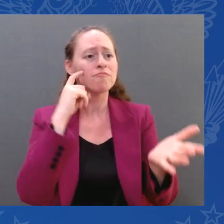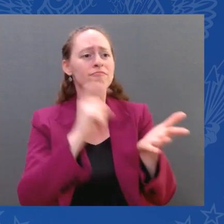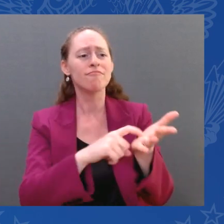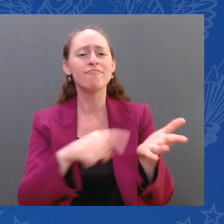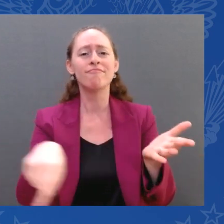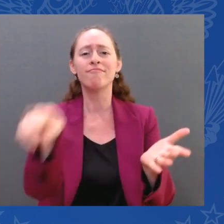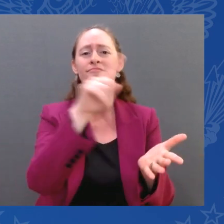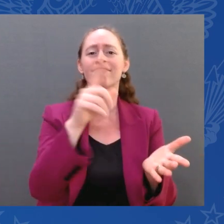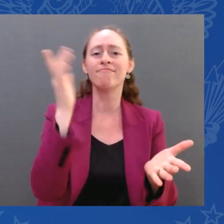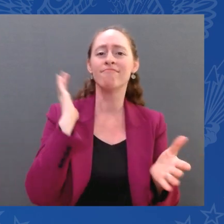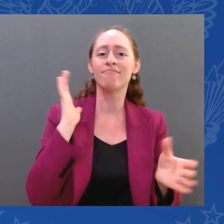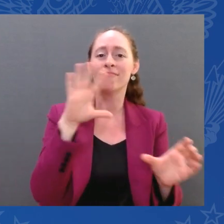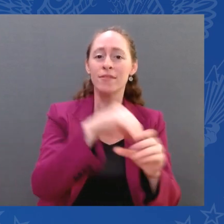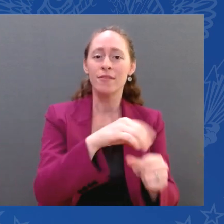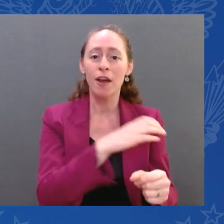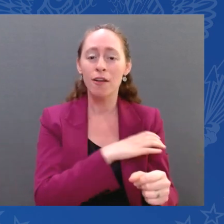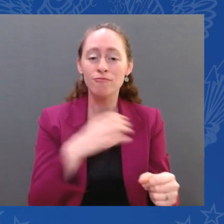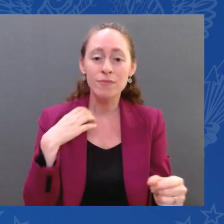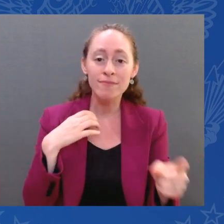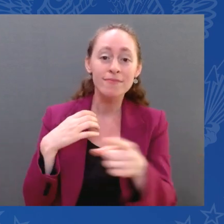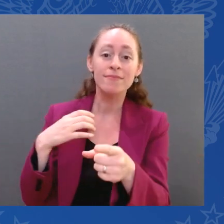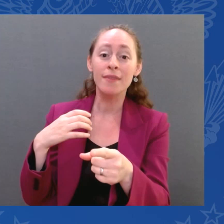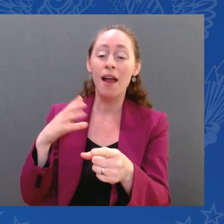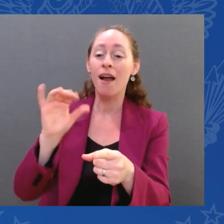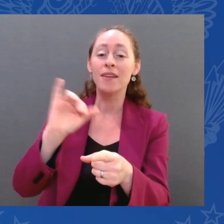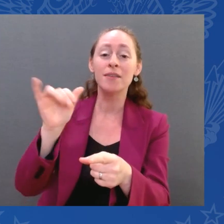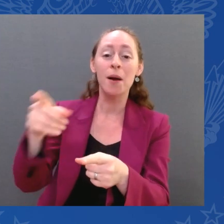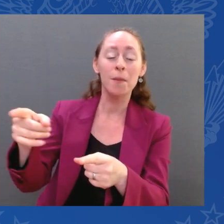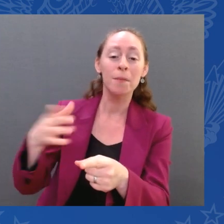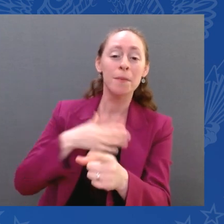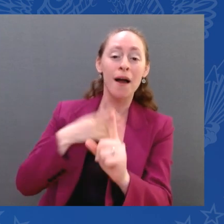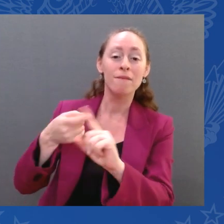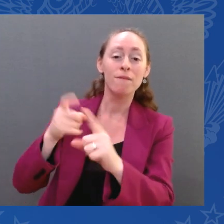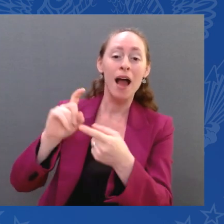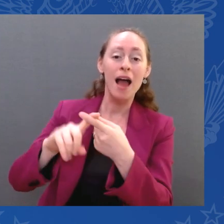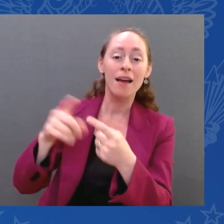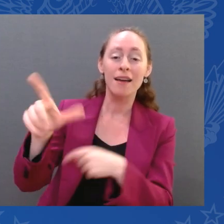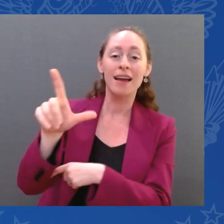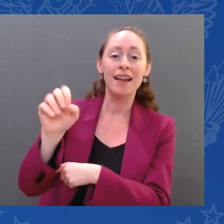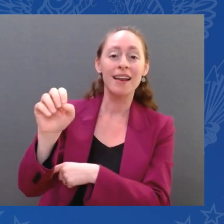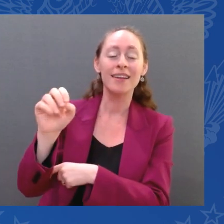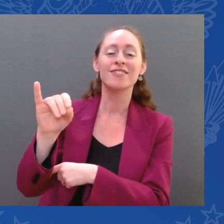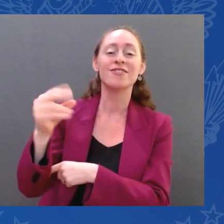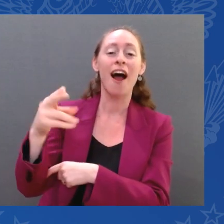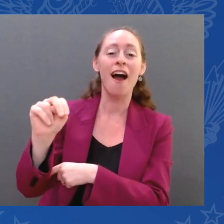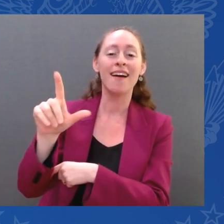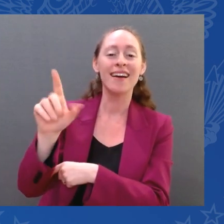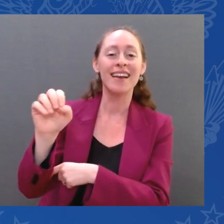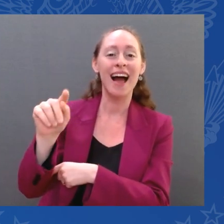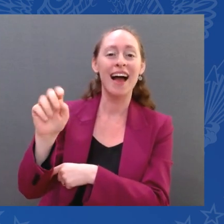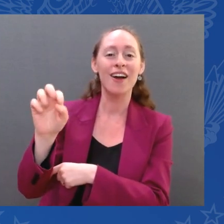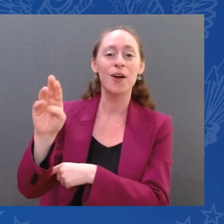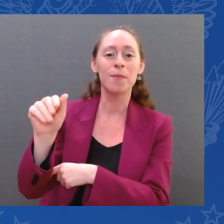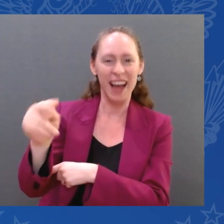so many critical people and important people. I want to thank the Vice President, Vice President Harris, and the second gentleman,